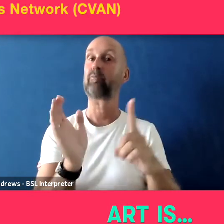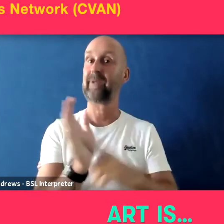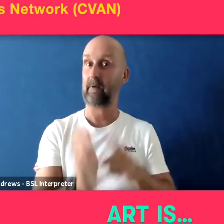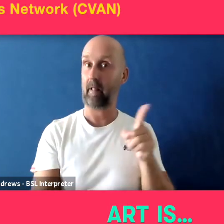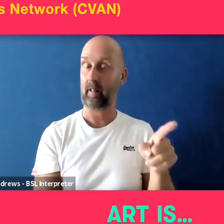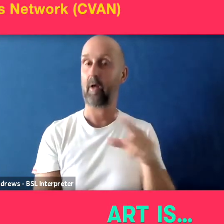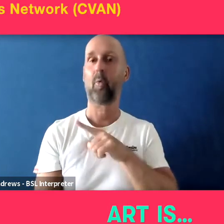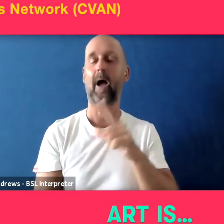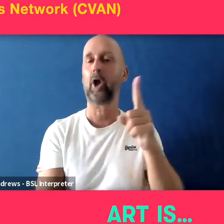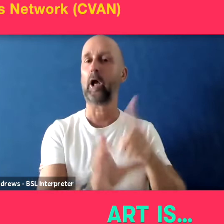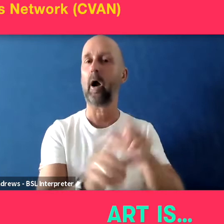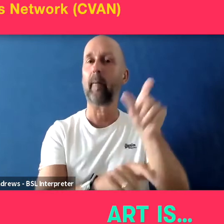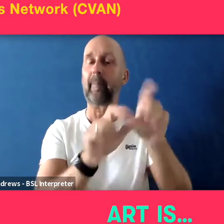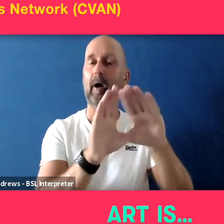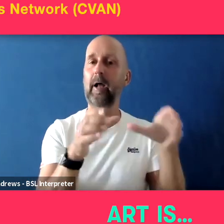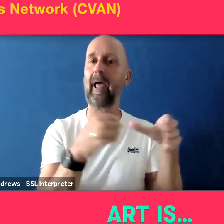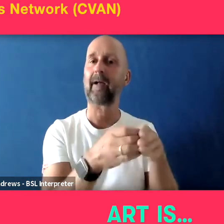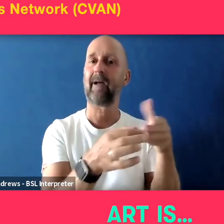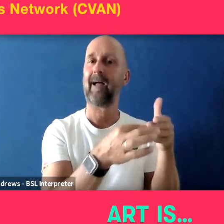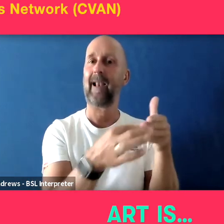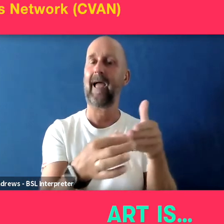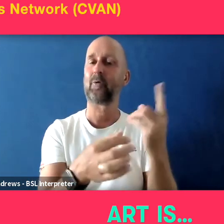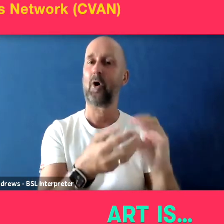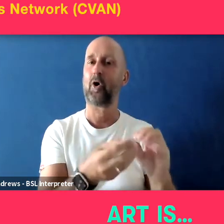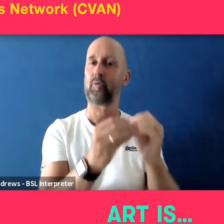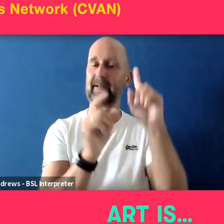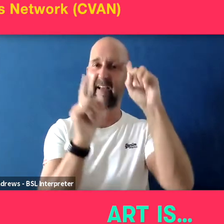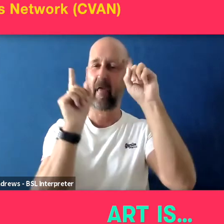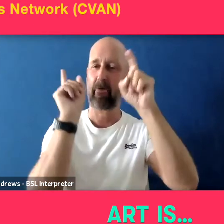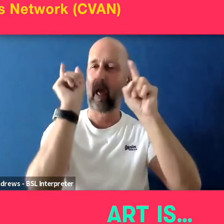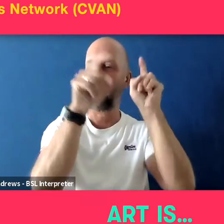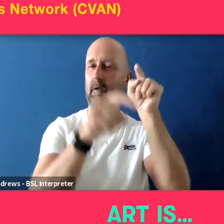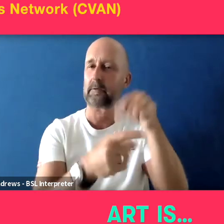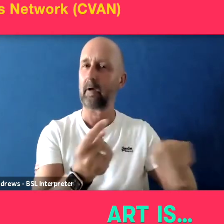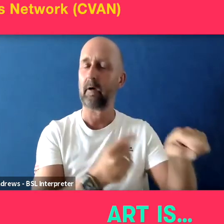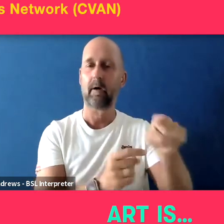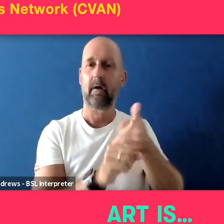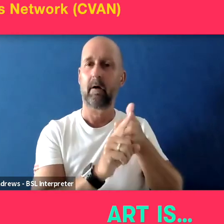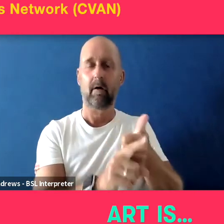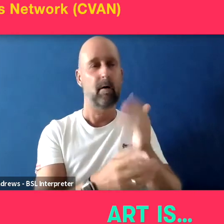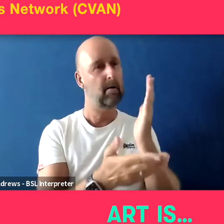collective, led by young creative thinkers that advocate for sector and cultural change